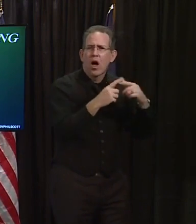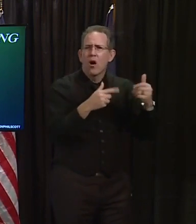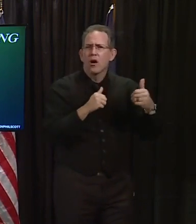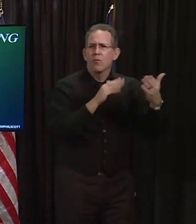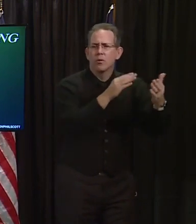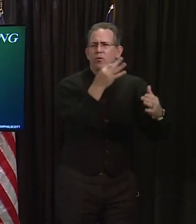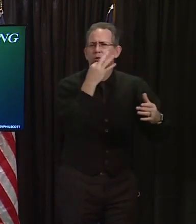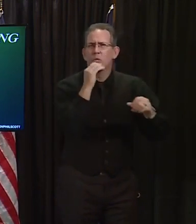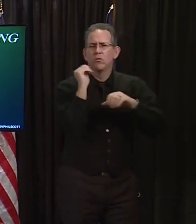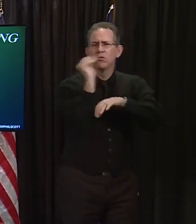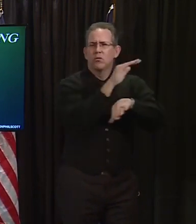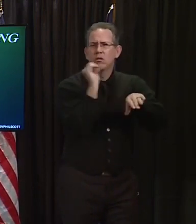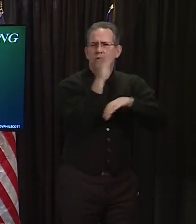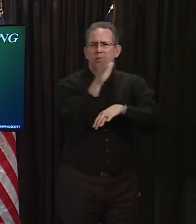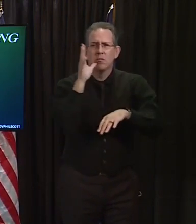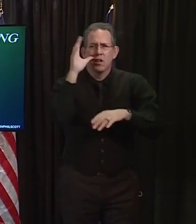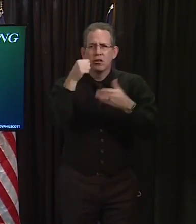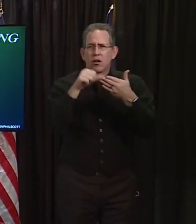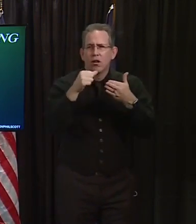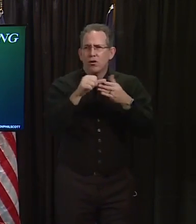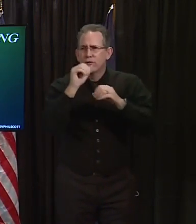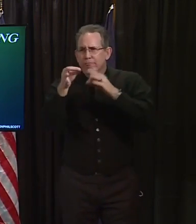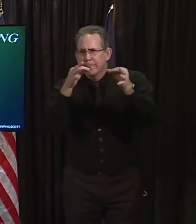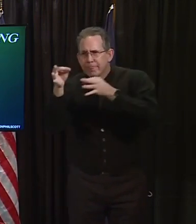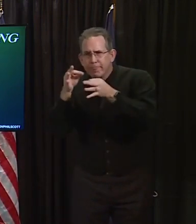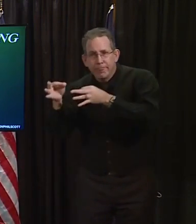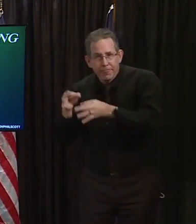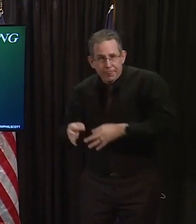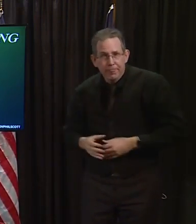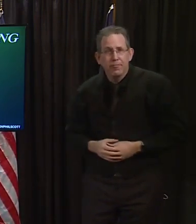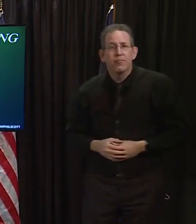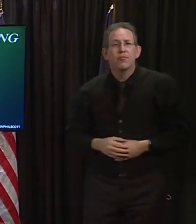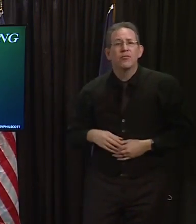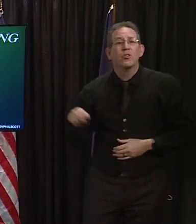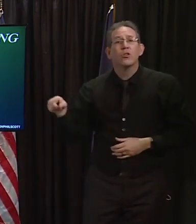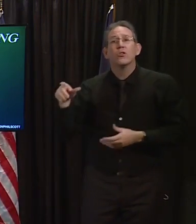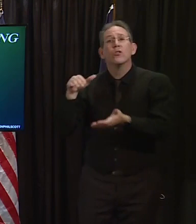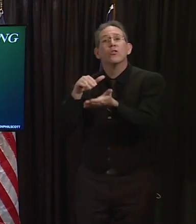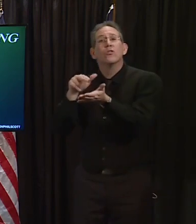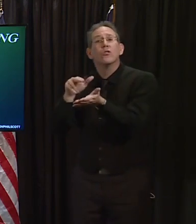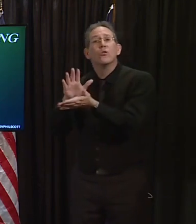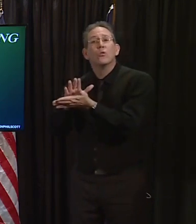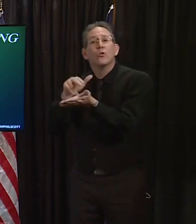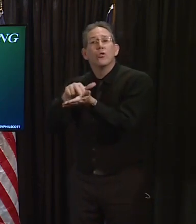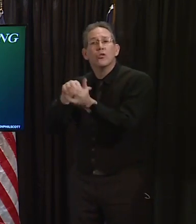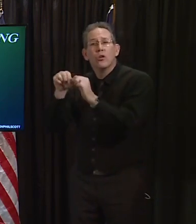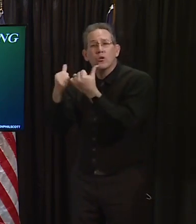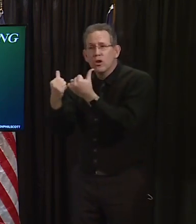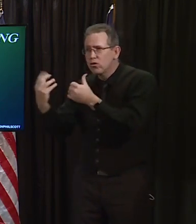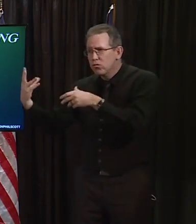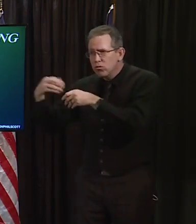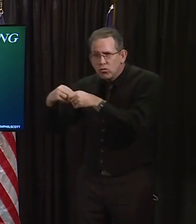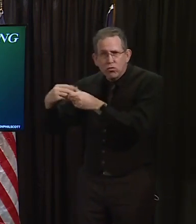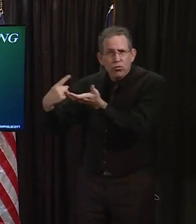closely with the leadership of the school nurses Association and other stakeholder groups to develop those tools to maximize their utility to